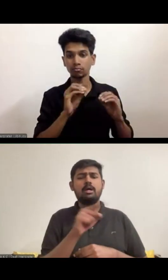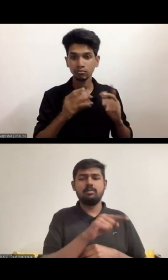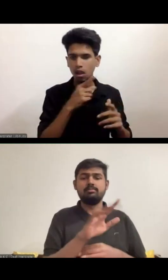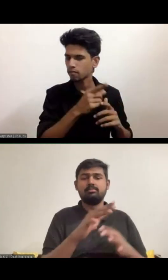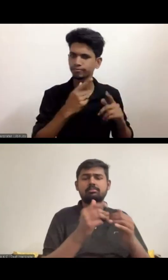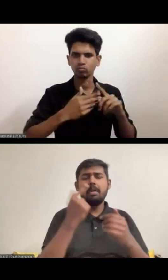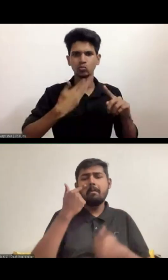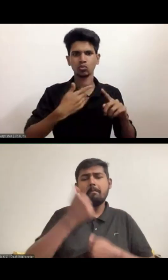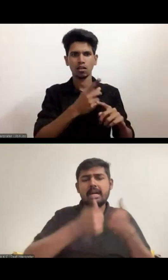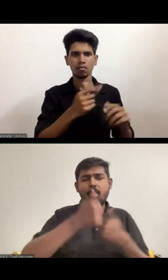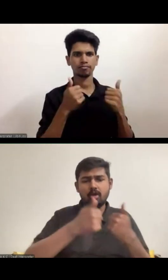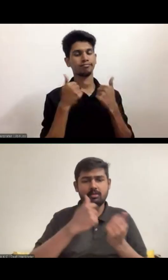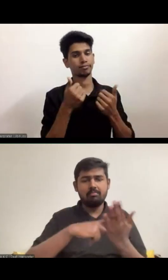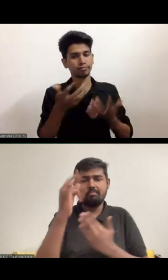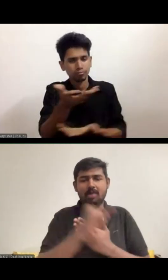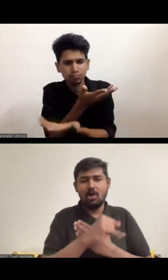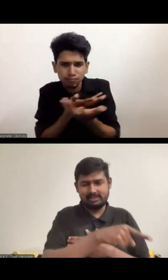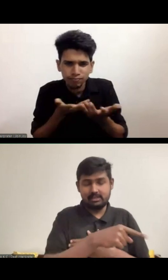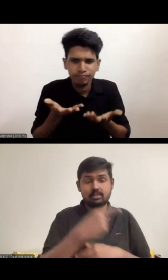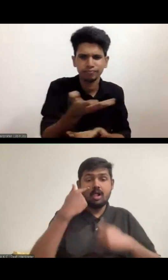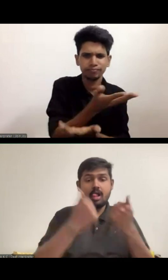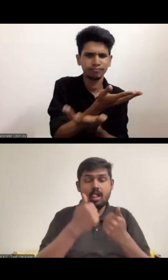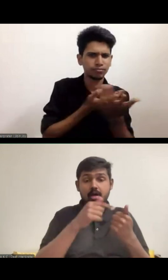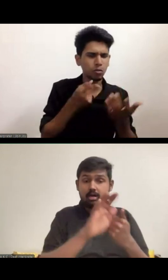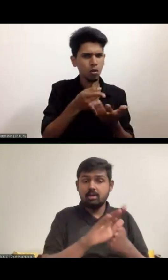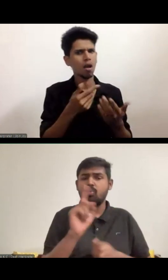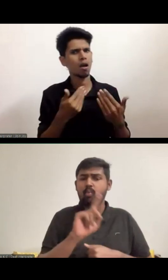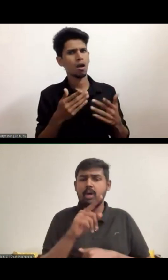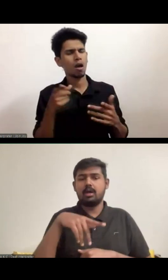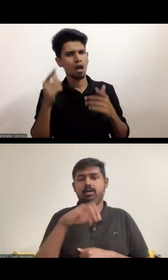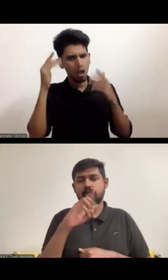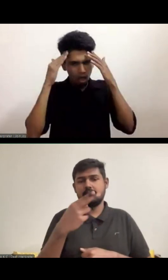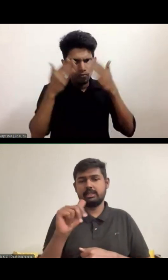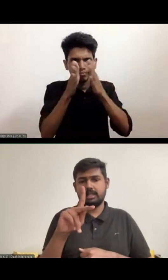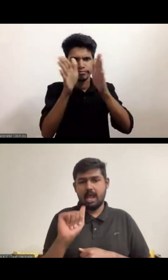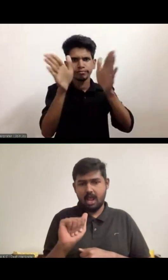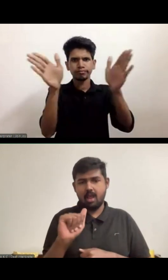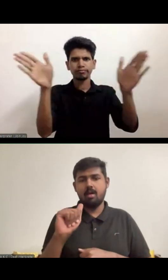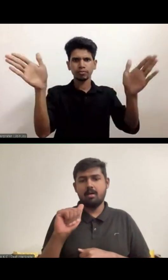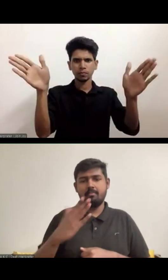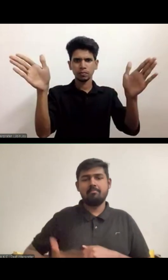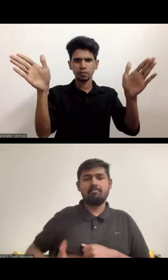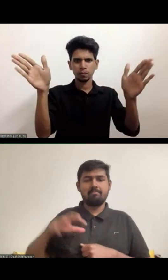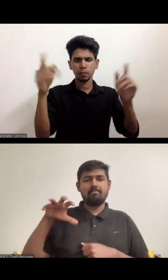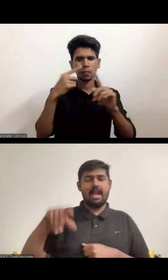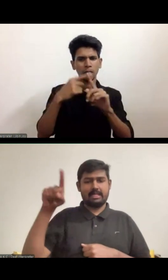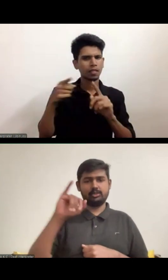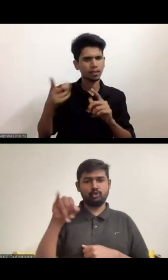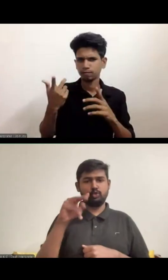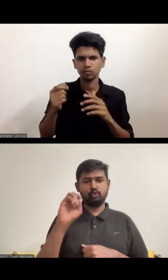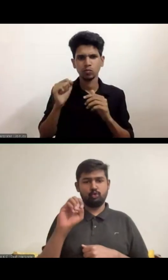And it's taking those skills and sharing them with national workshops in other countries.